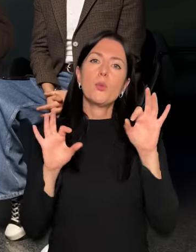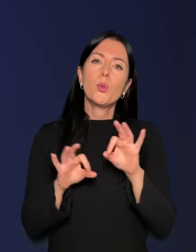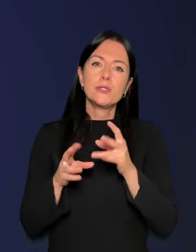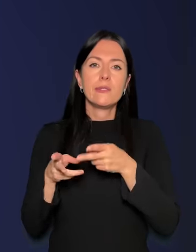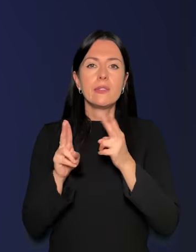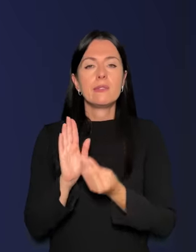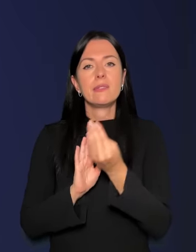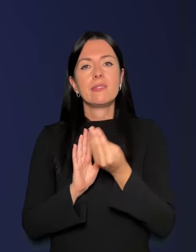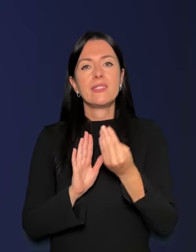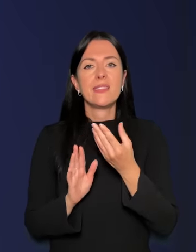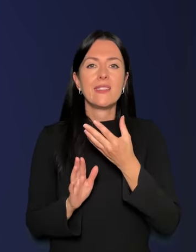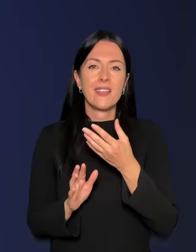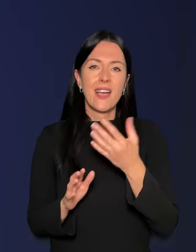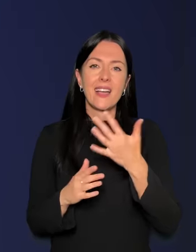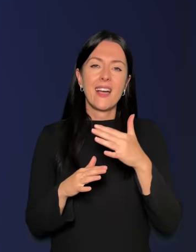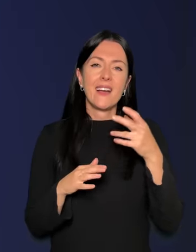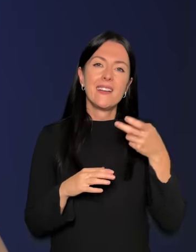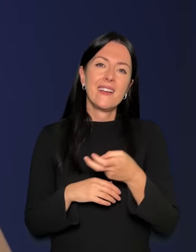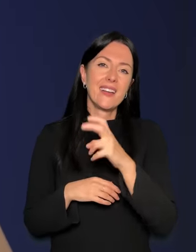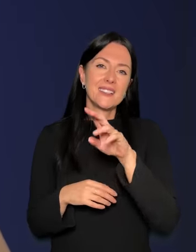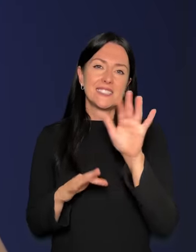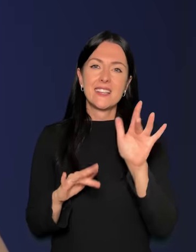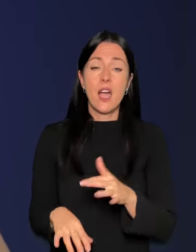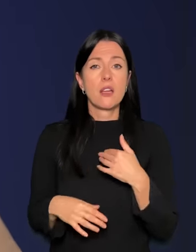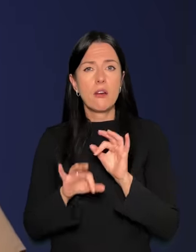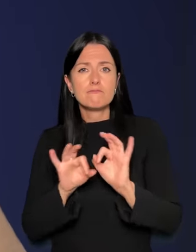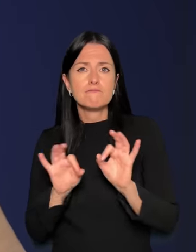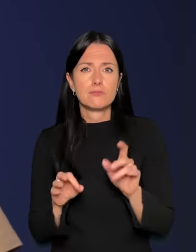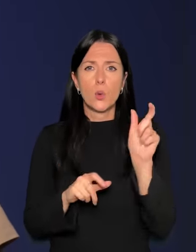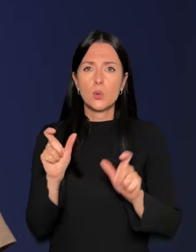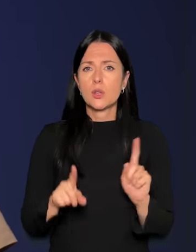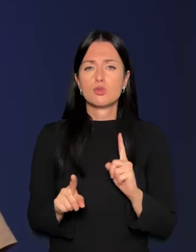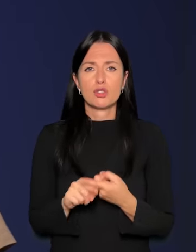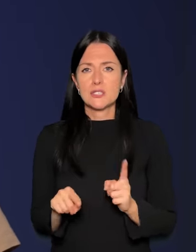It was just some montage to music, how cool you are riding, falling in the snow. But here, I decided to tell and show people